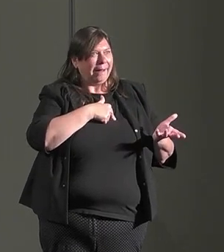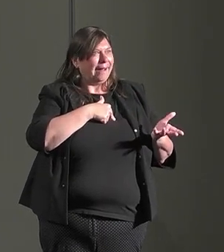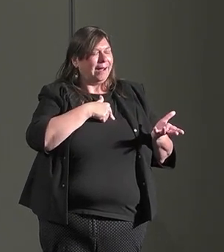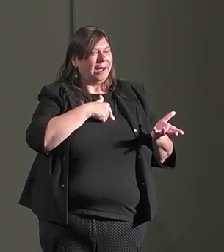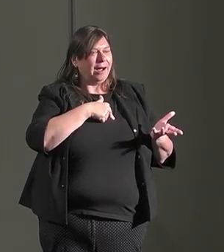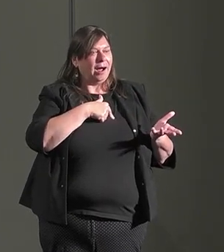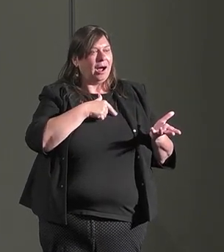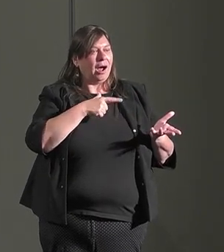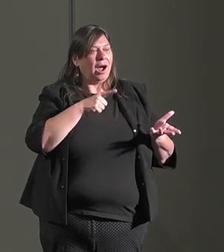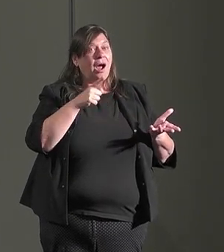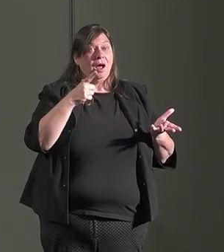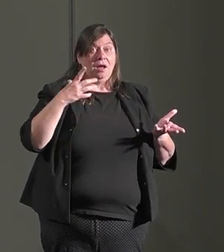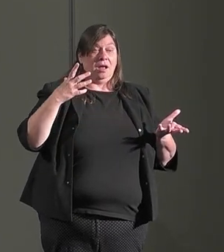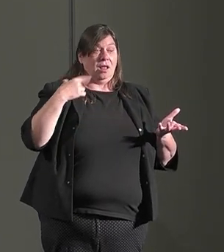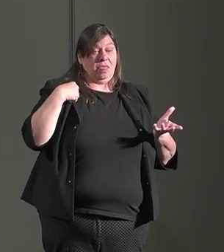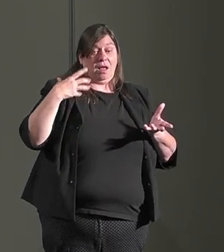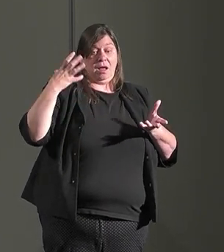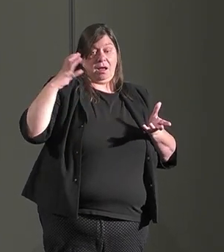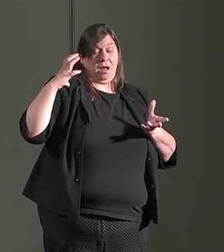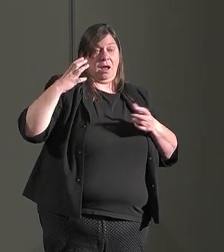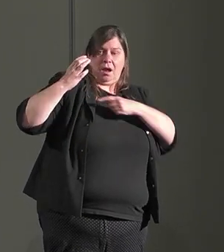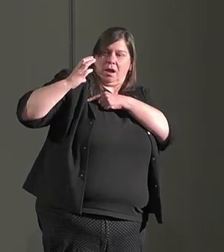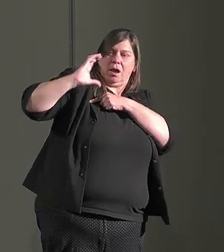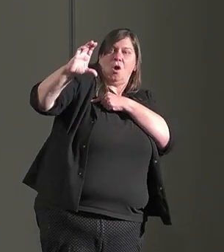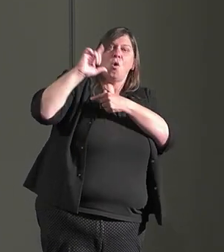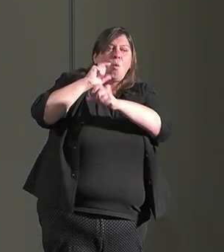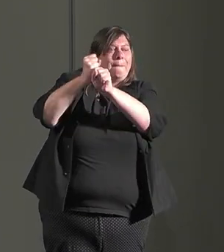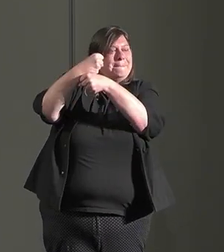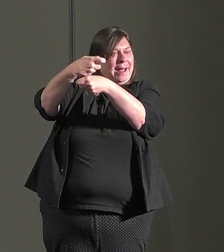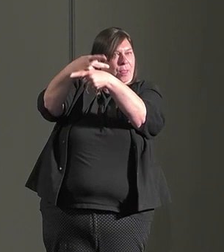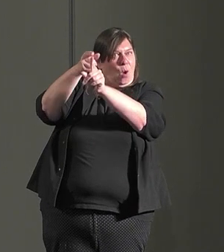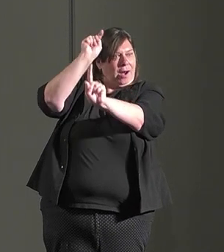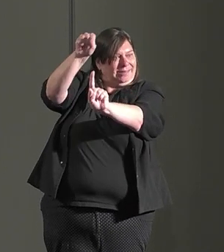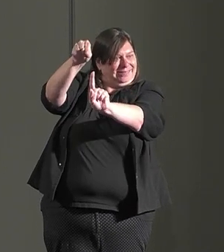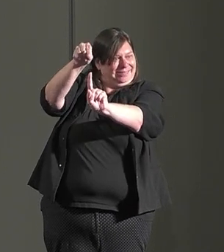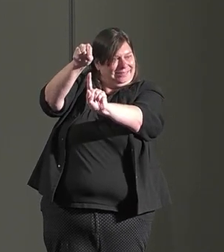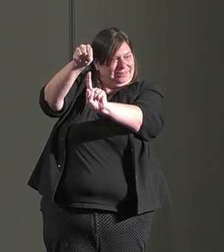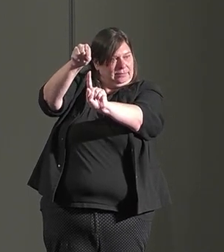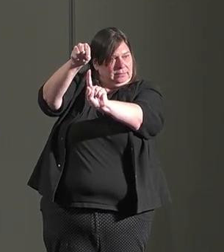onus on the people that deliver the products ourselves and others it do